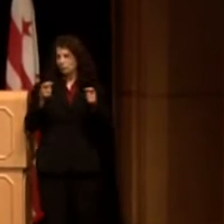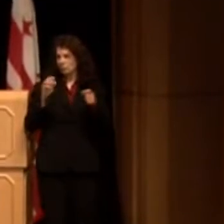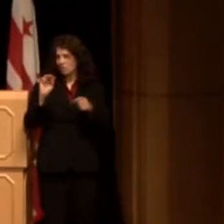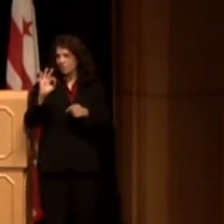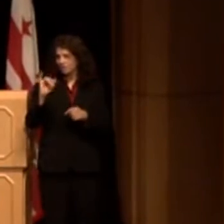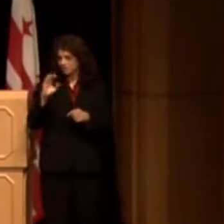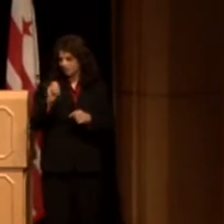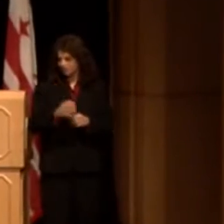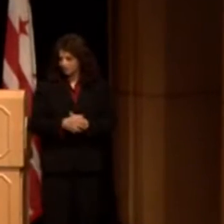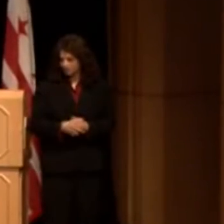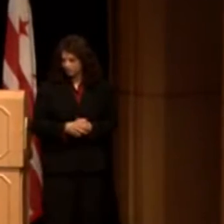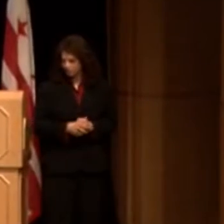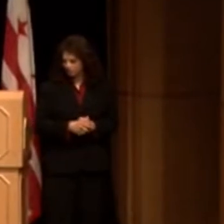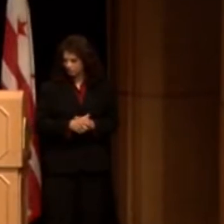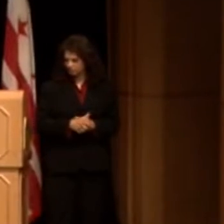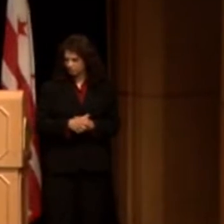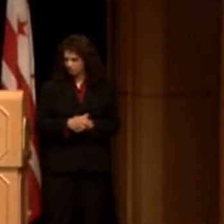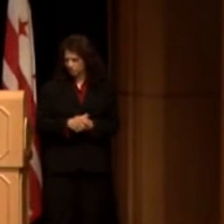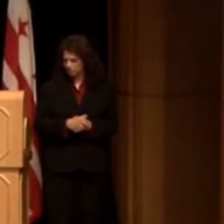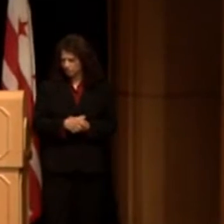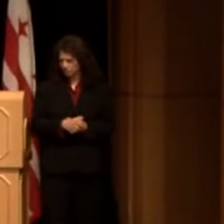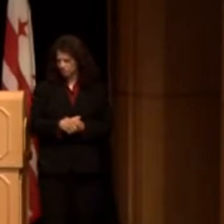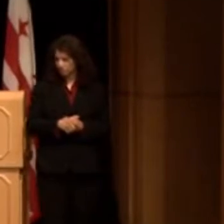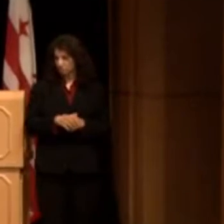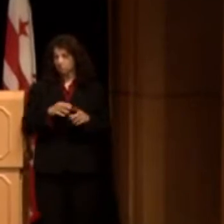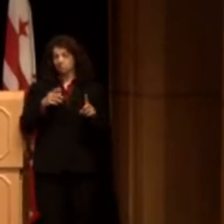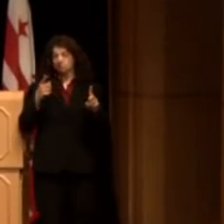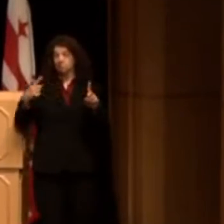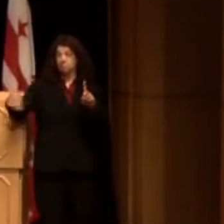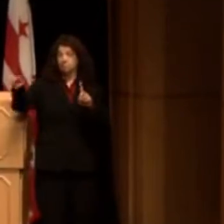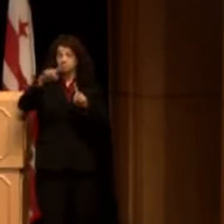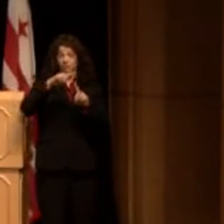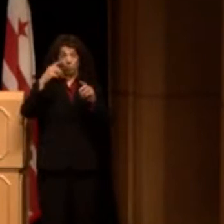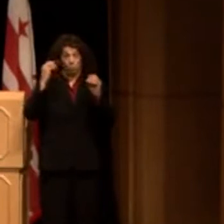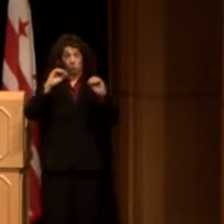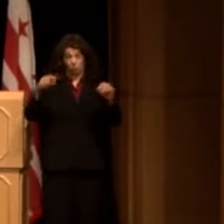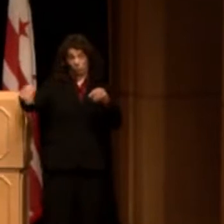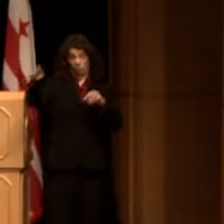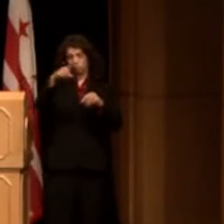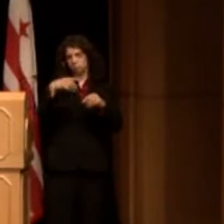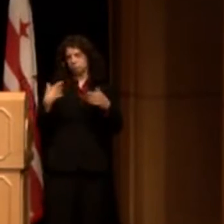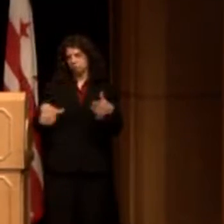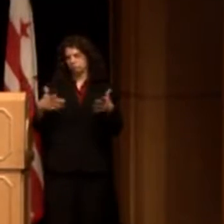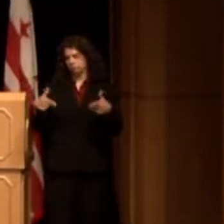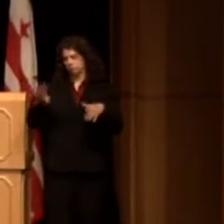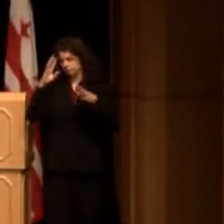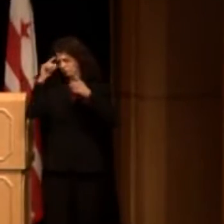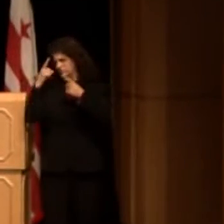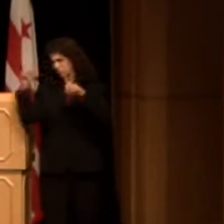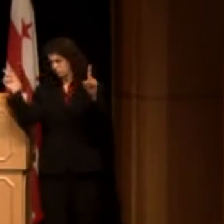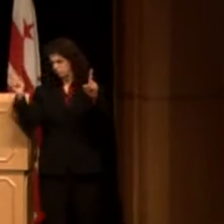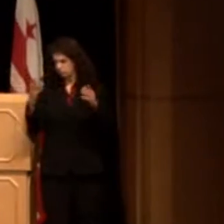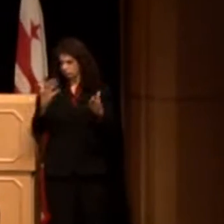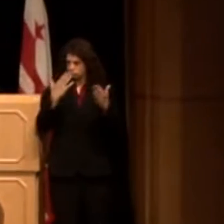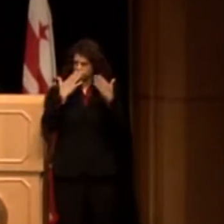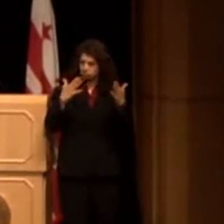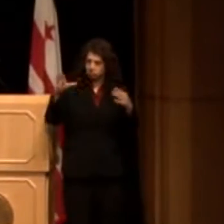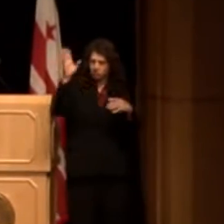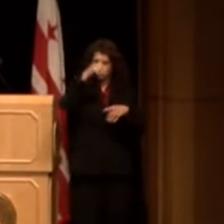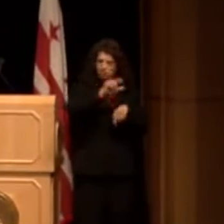AGAIN NONE OF THESE THINGS WOULD BE POSSIBLE WITHOUT THE HARD WORK OF LOTS OF D.C. GOVERNMENT FOLKS TO MAKE SURE IT HAPPENS.